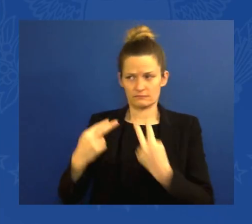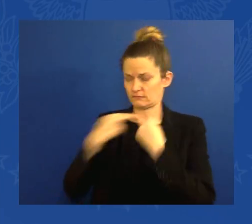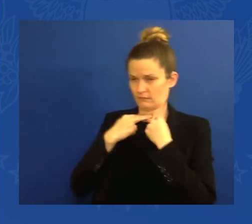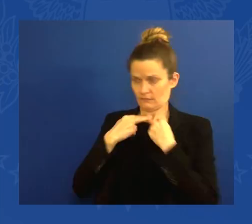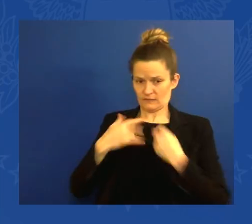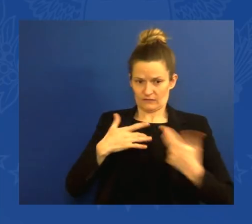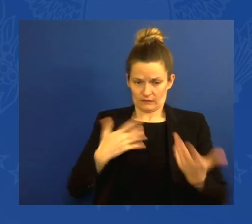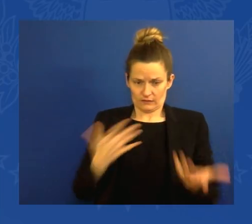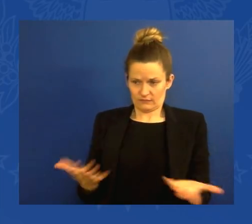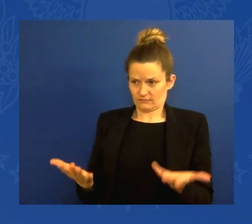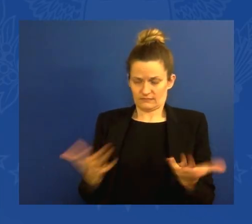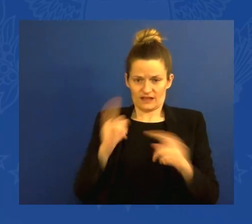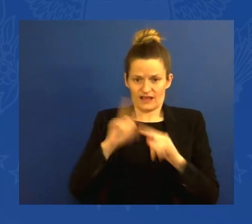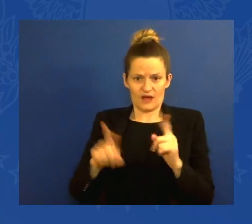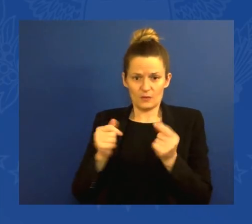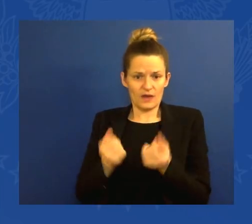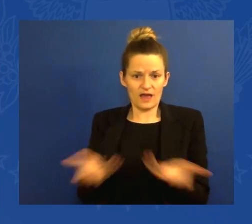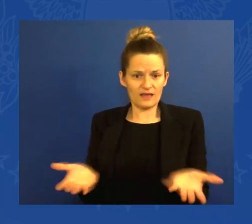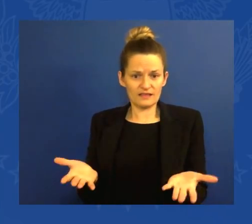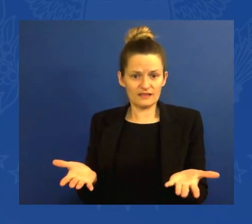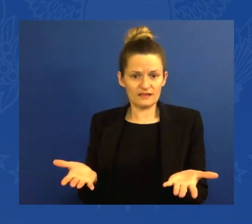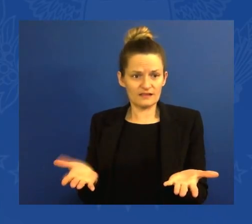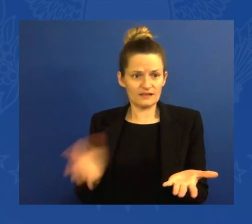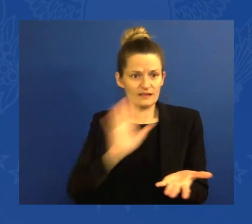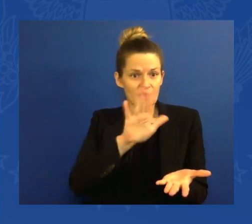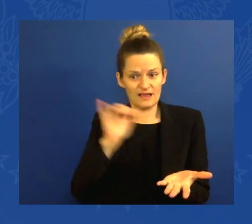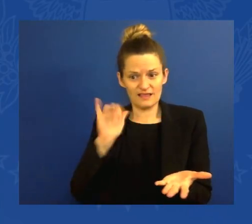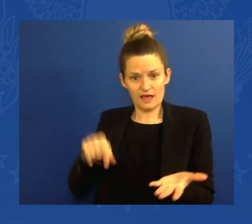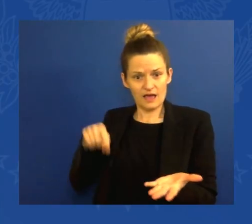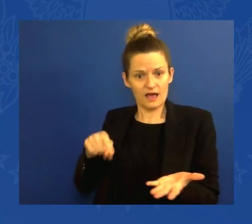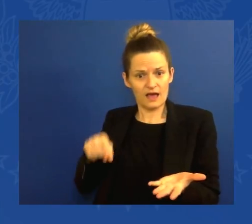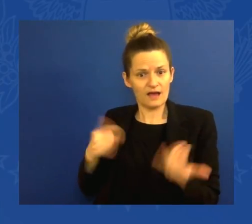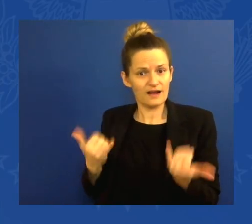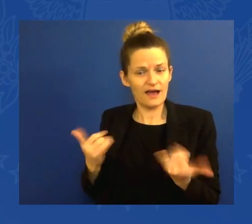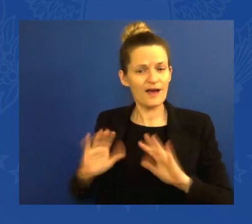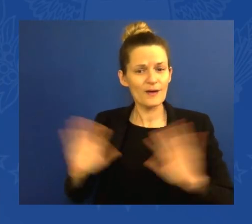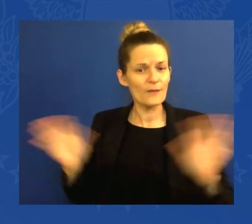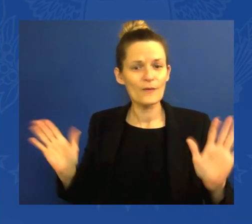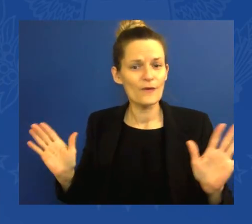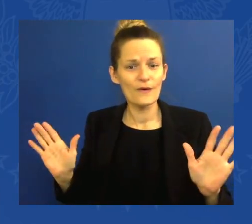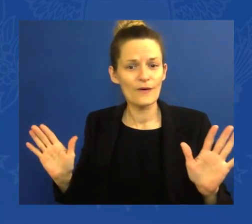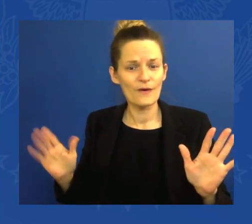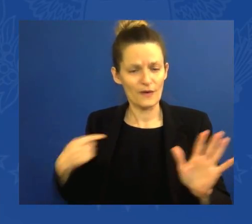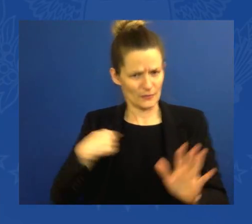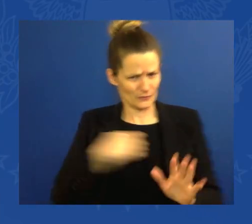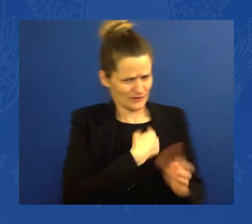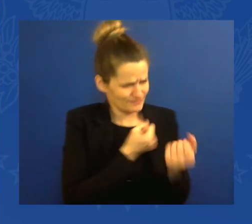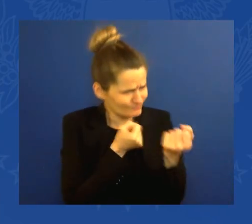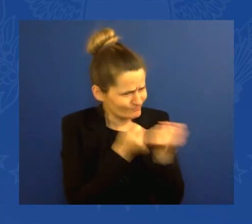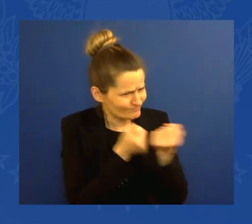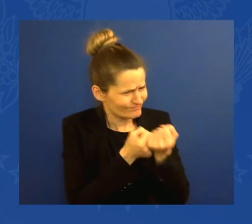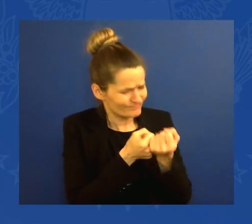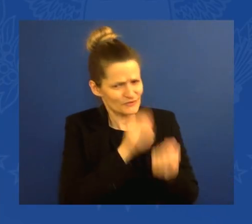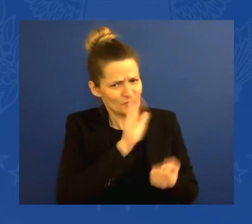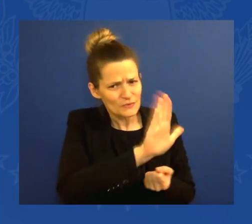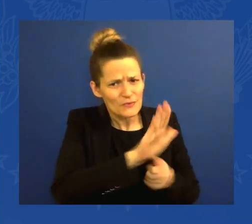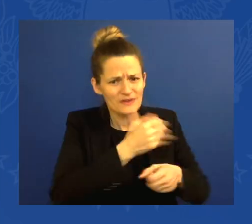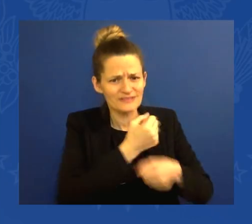that we stand with you for safety, dignity and for justice. And the -- my State of the Union,